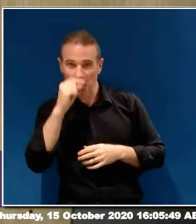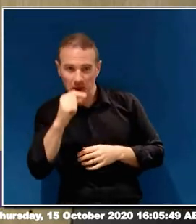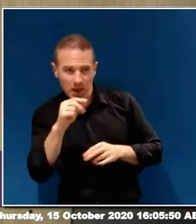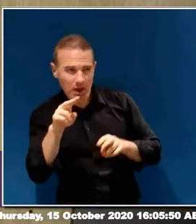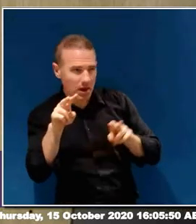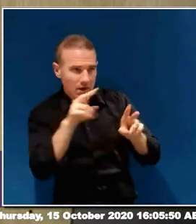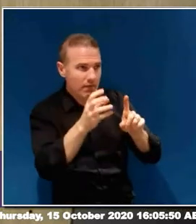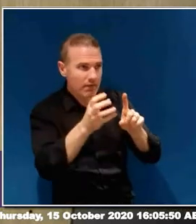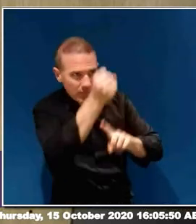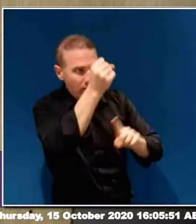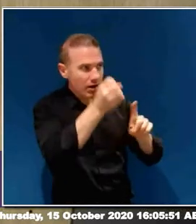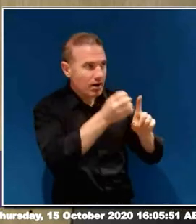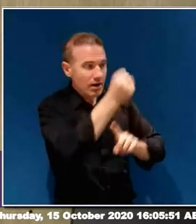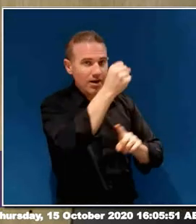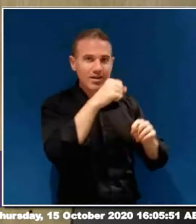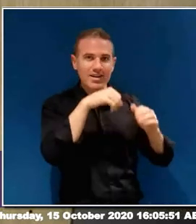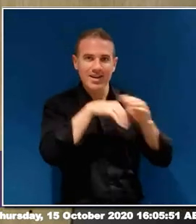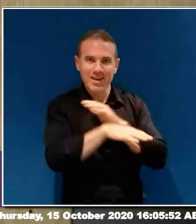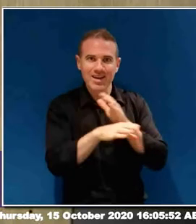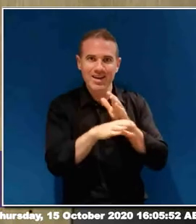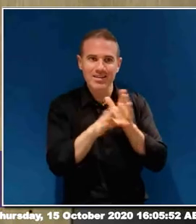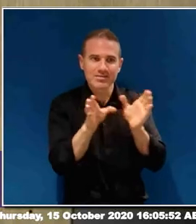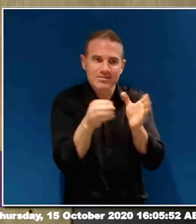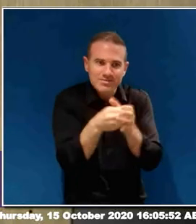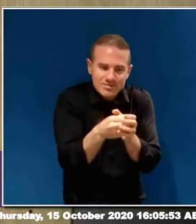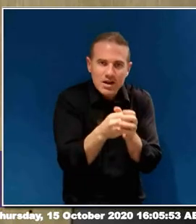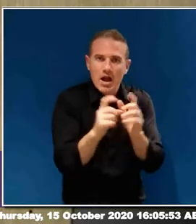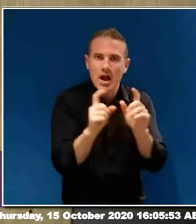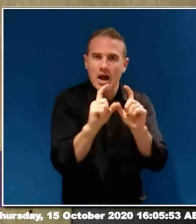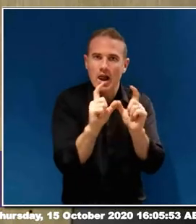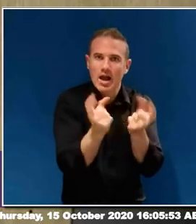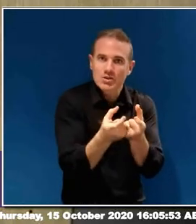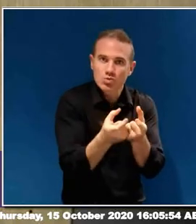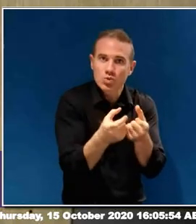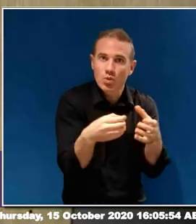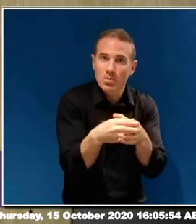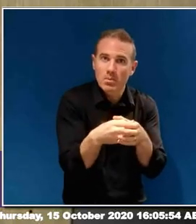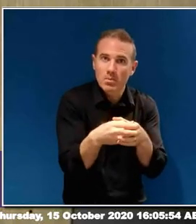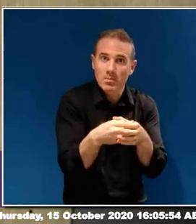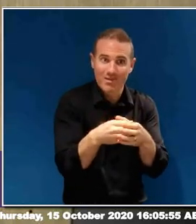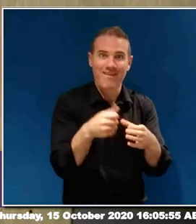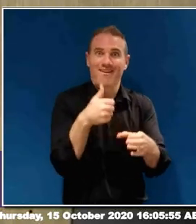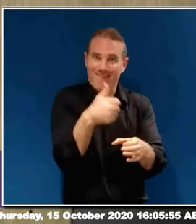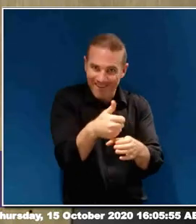but not necessarily on a school-wide, and definitely not on a system-wide basis.